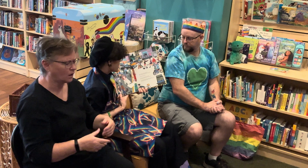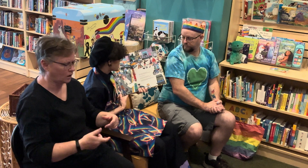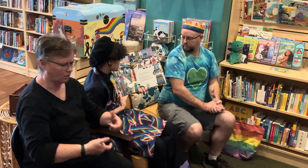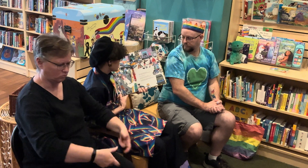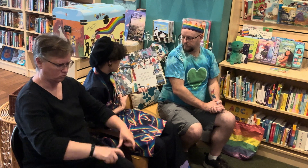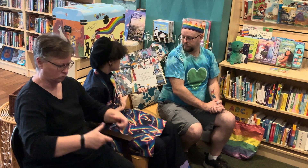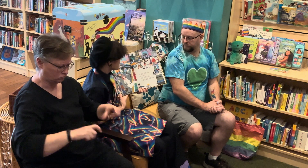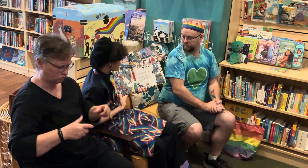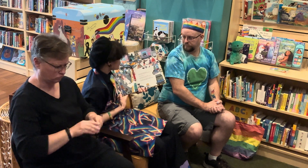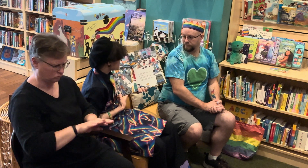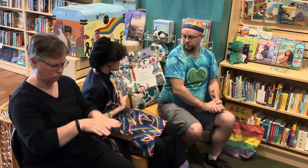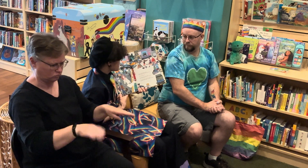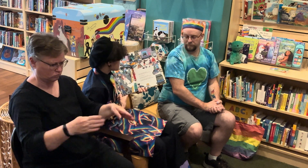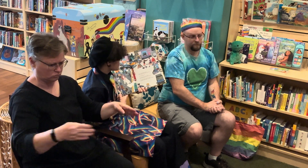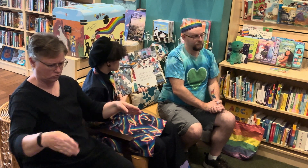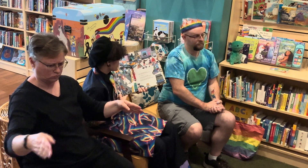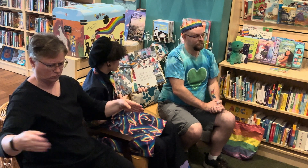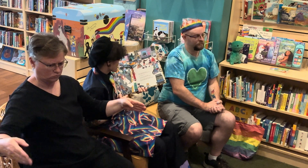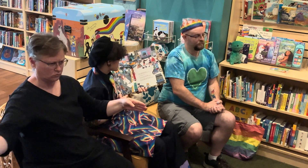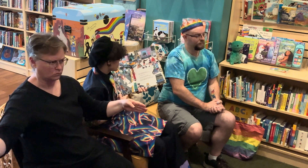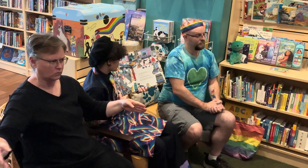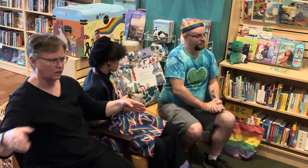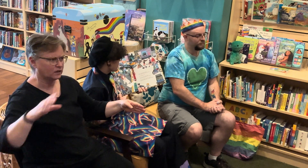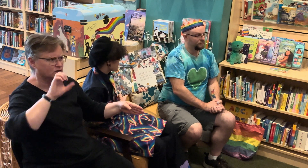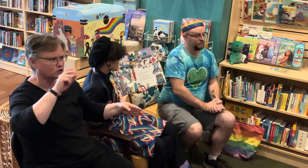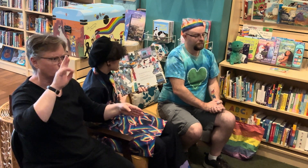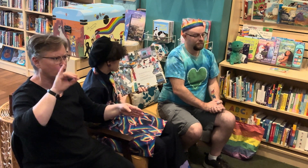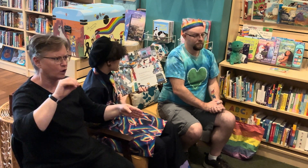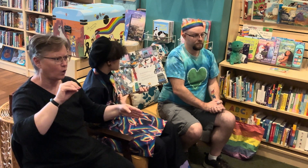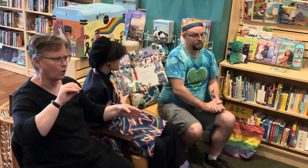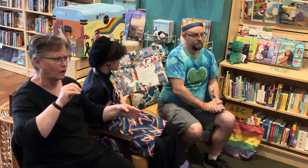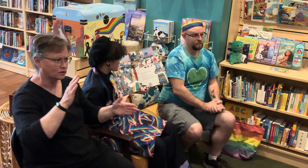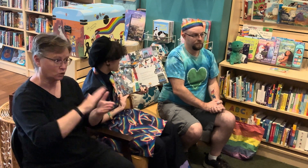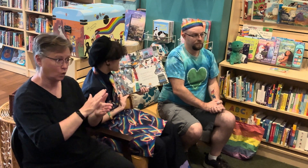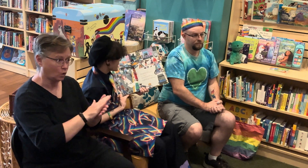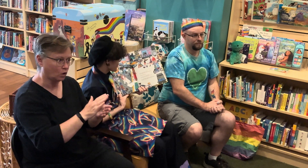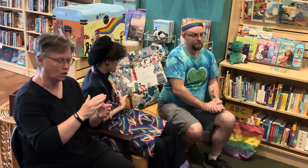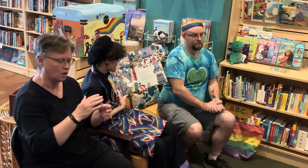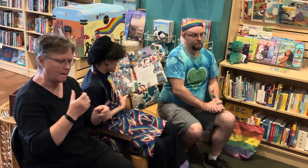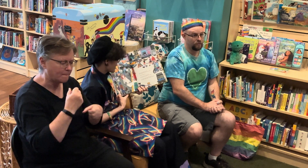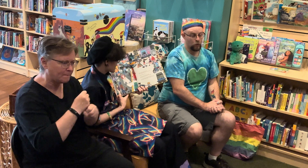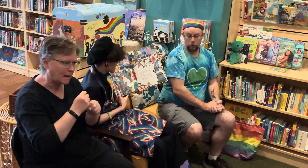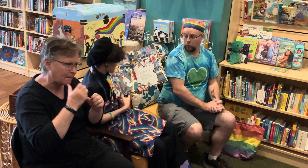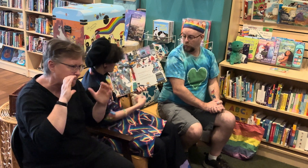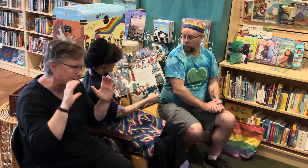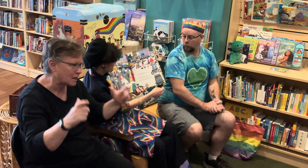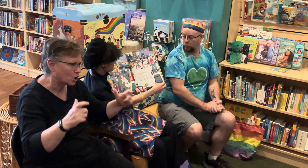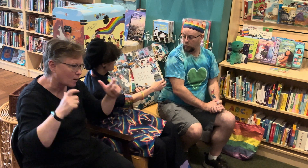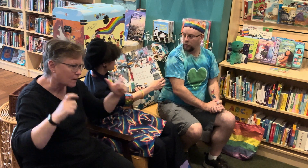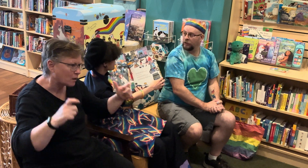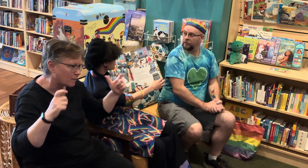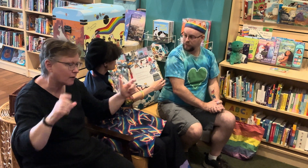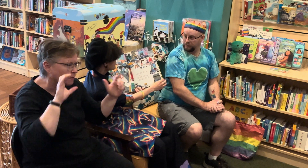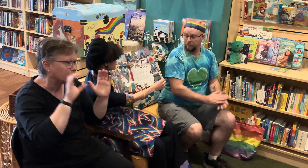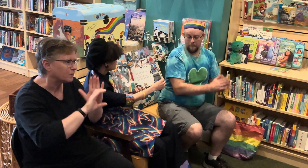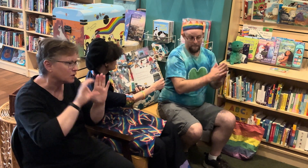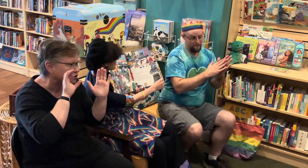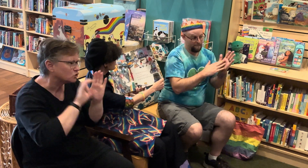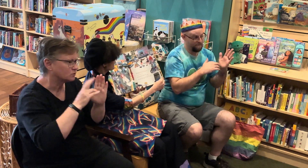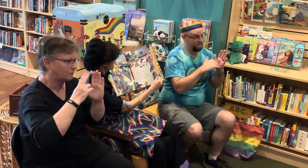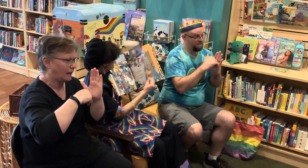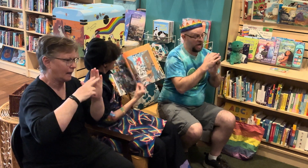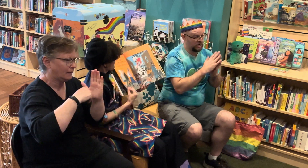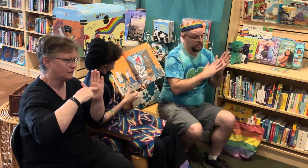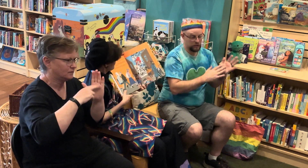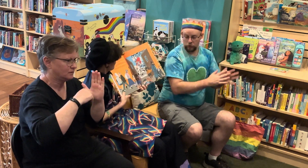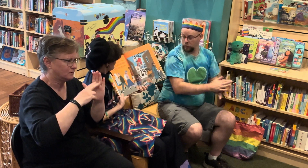in the studio at school and began making bigger and bigger paintings.